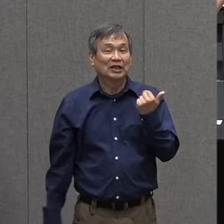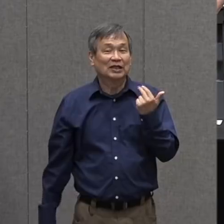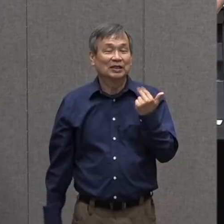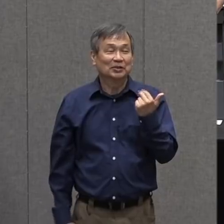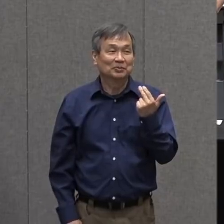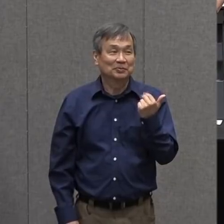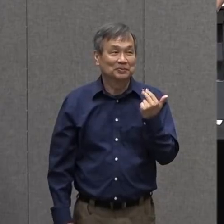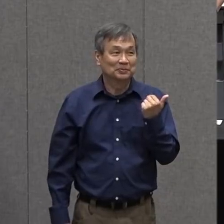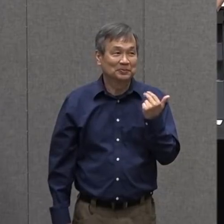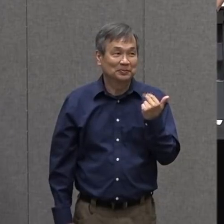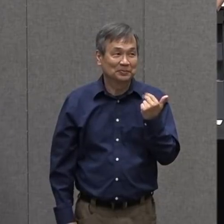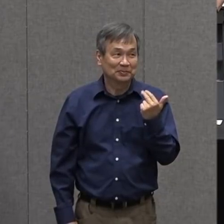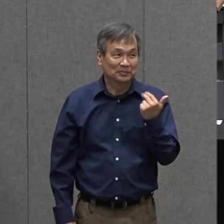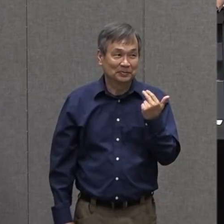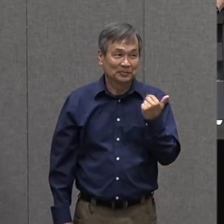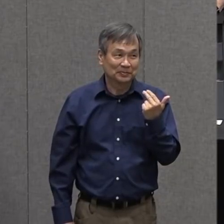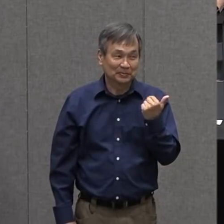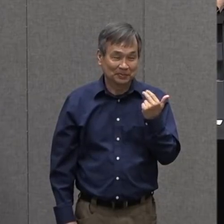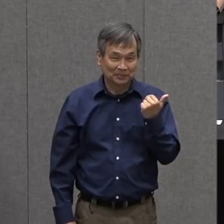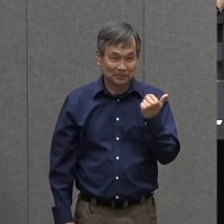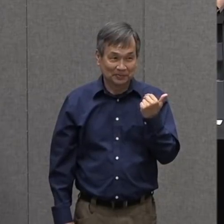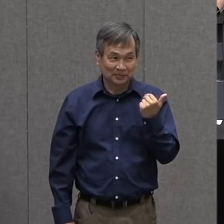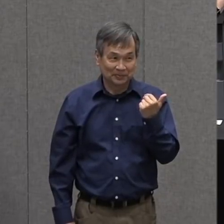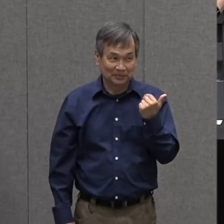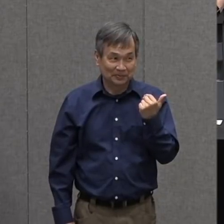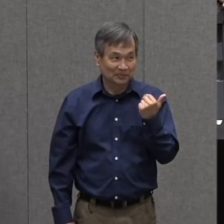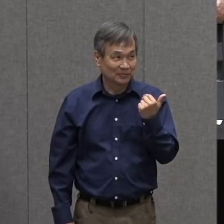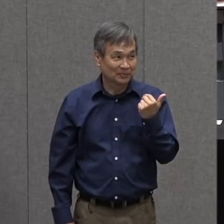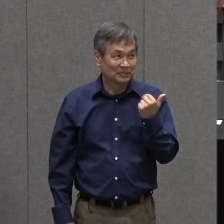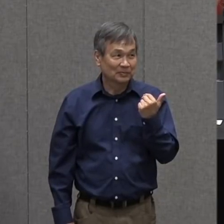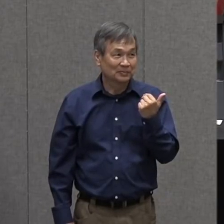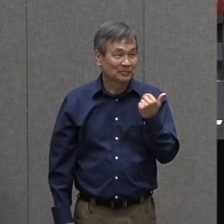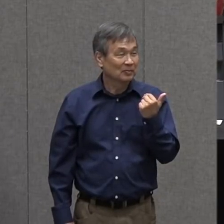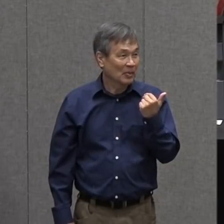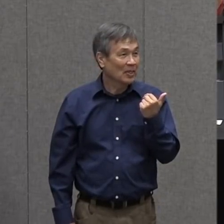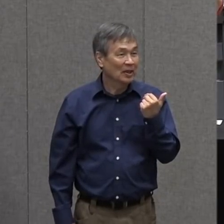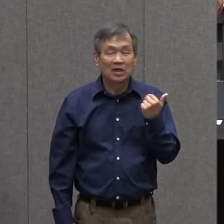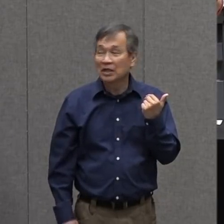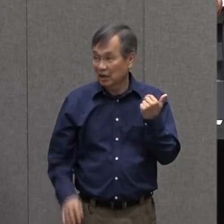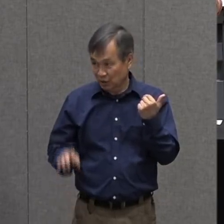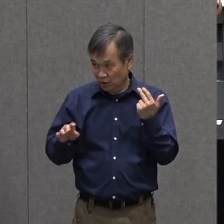Yep. Had to go over the 10 (mumbles) you were at 13? - (mumbles)